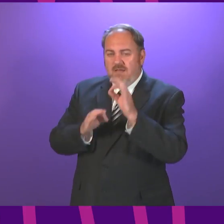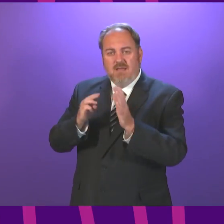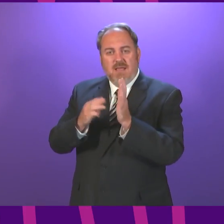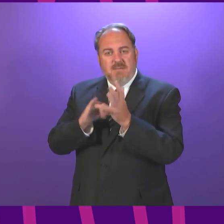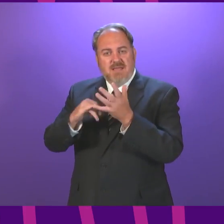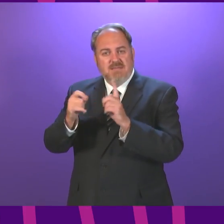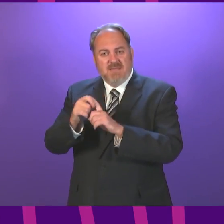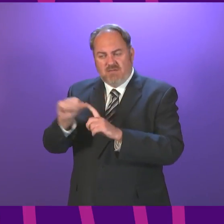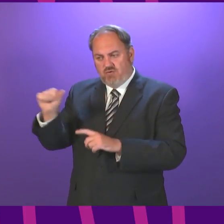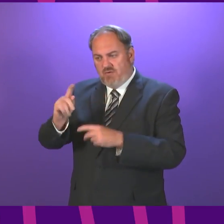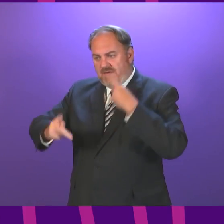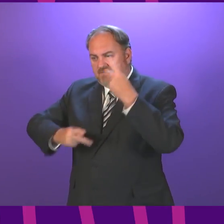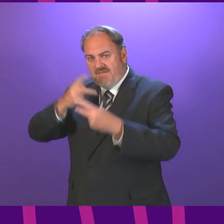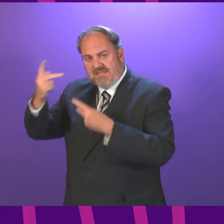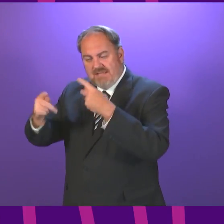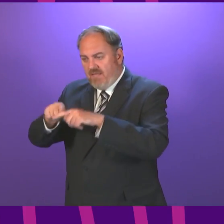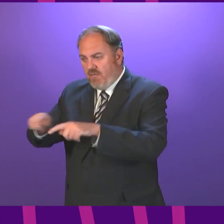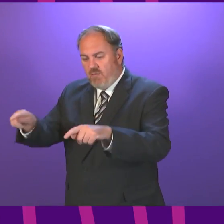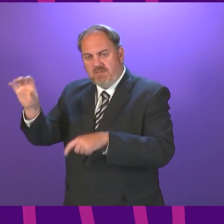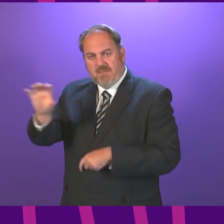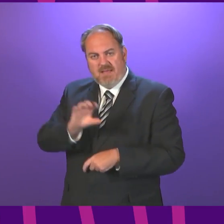those places of innovation, so that we can learn from them?